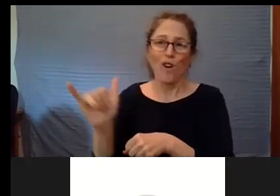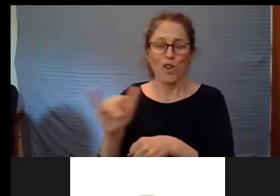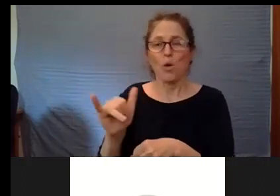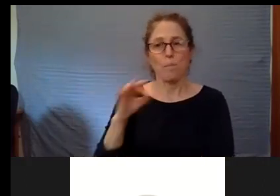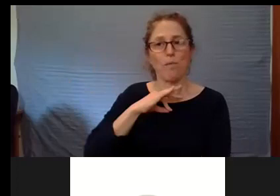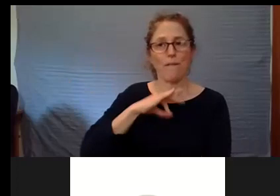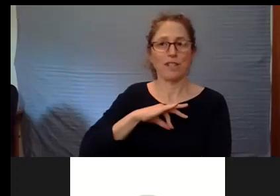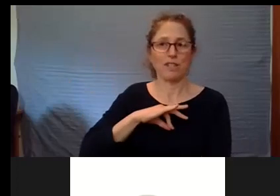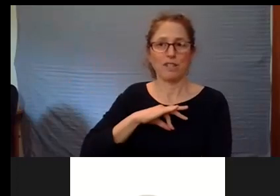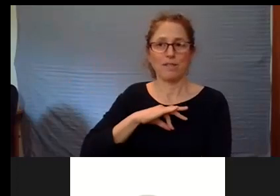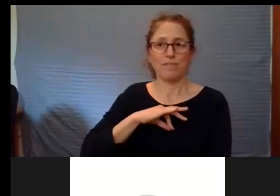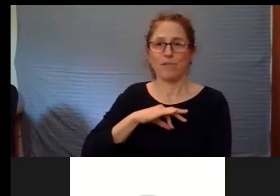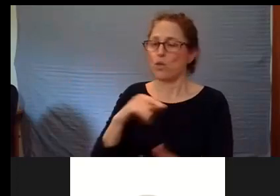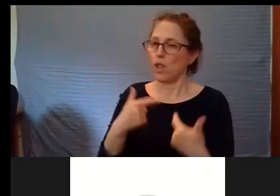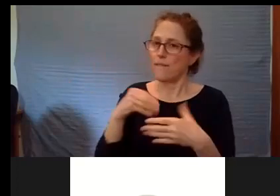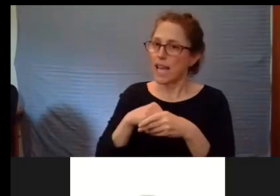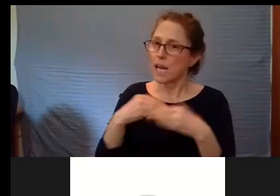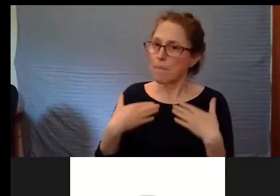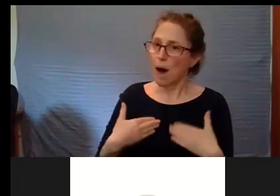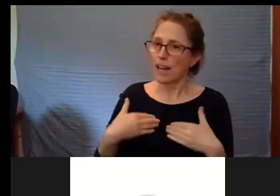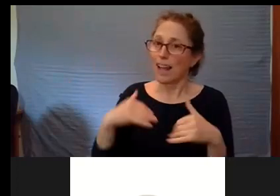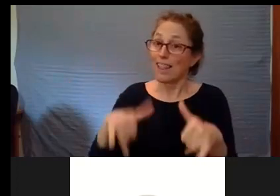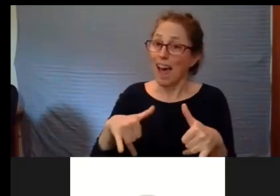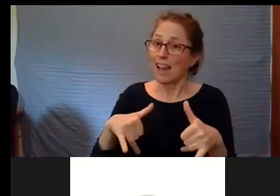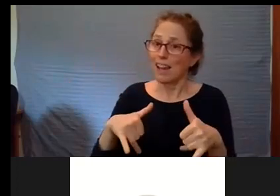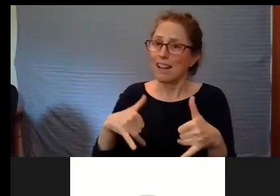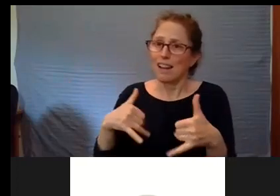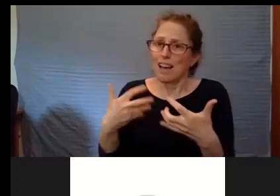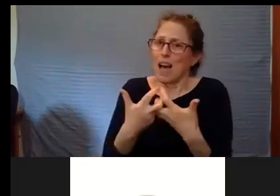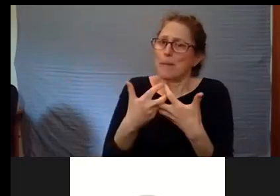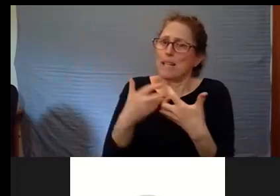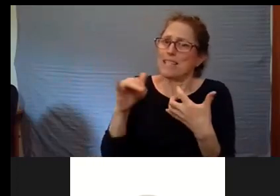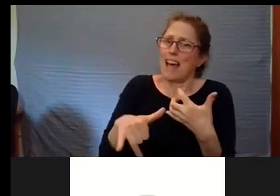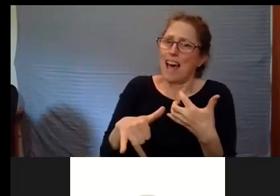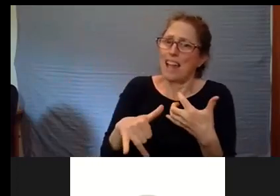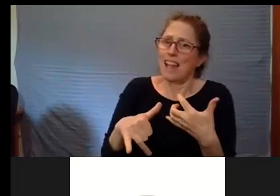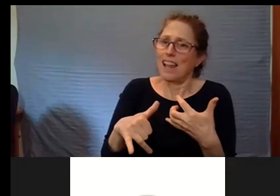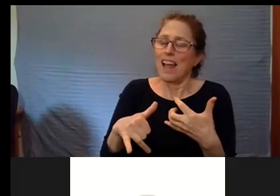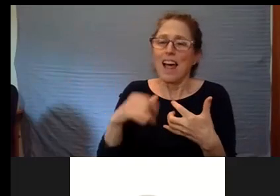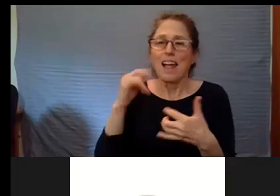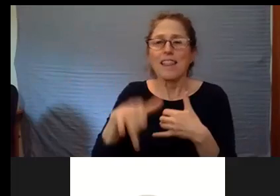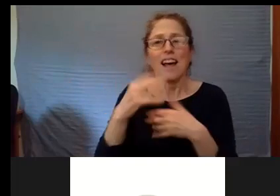privileges that live in a body that accommodates that and to feel like this kind of situation is different.